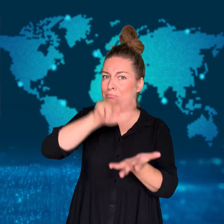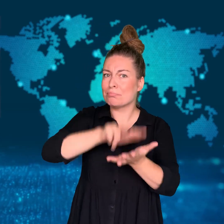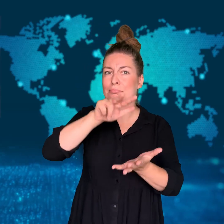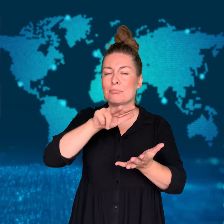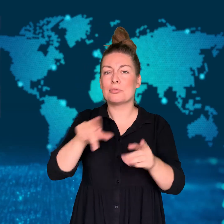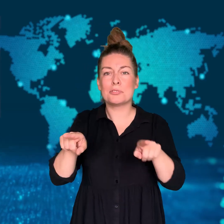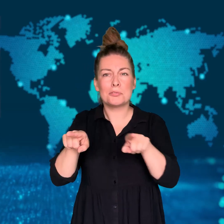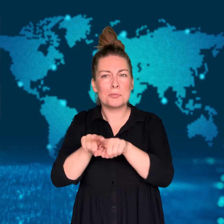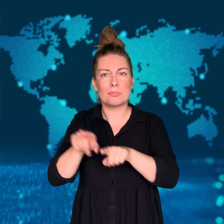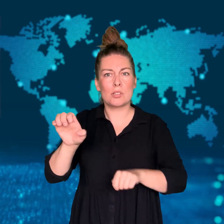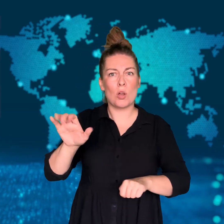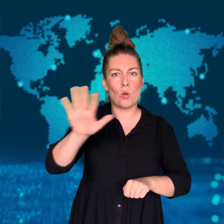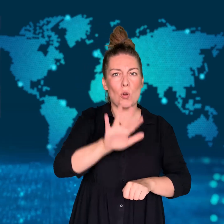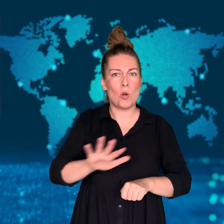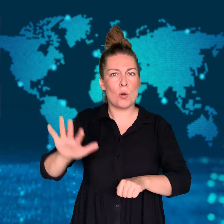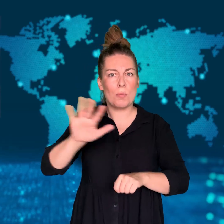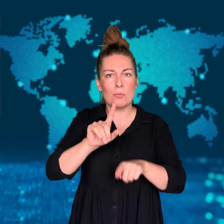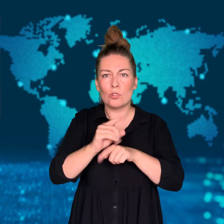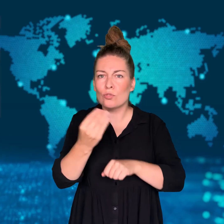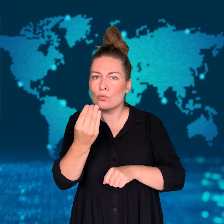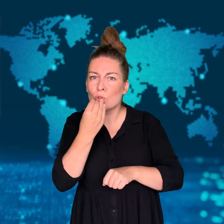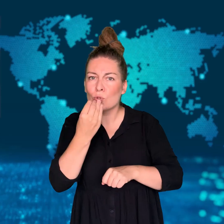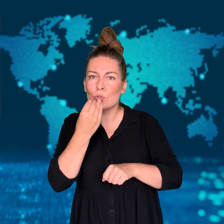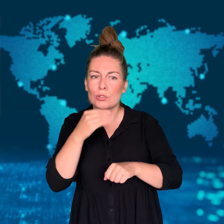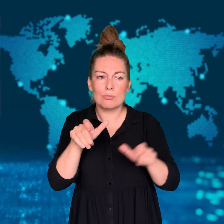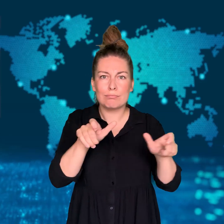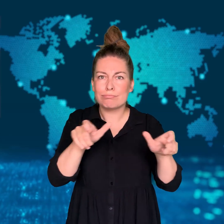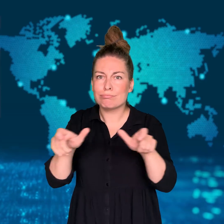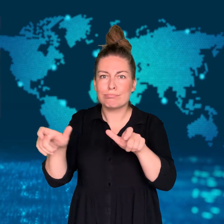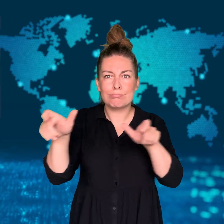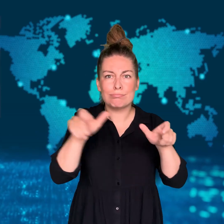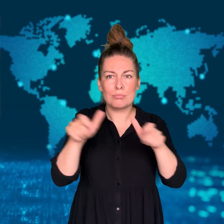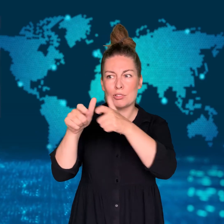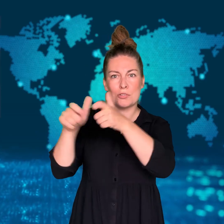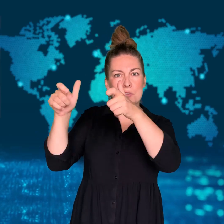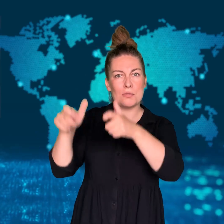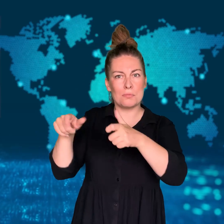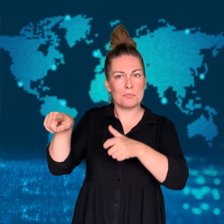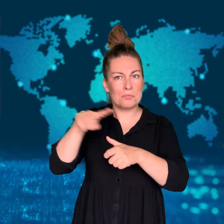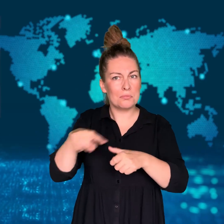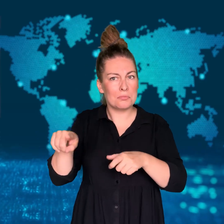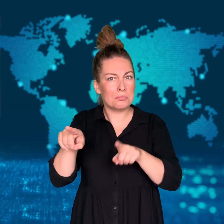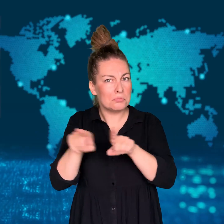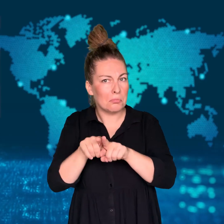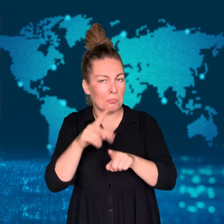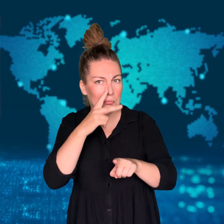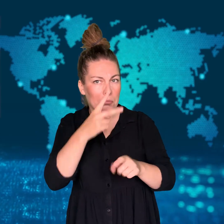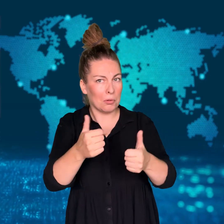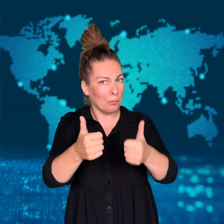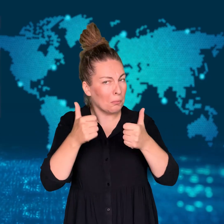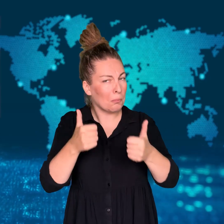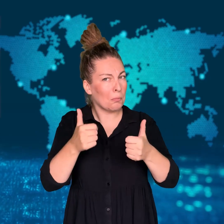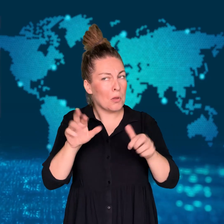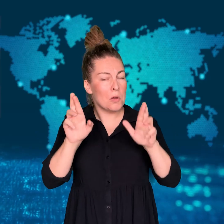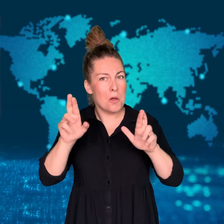and the European Food Safety Authority,